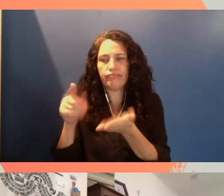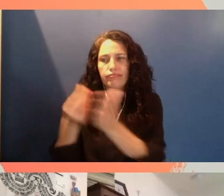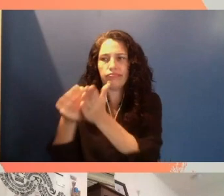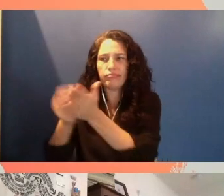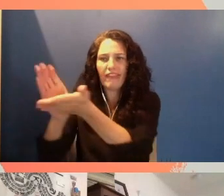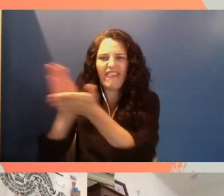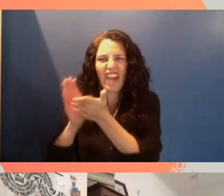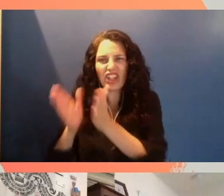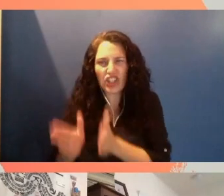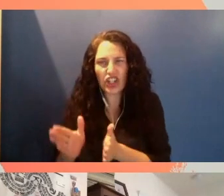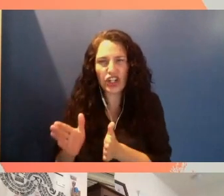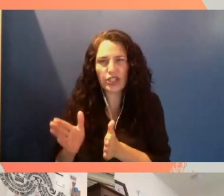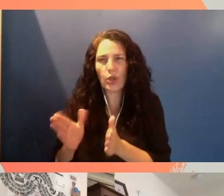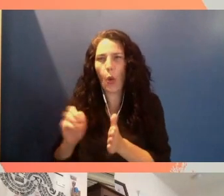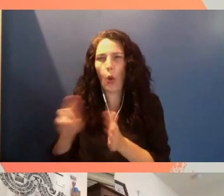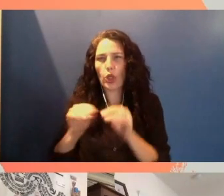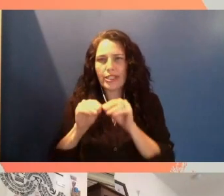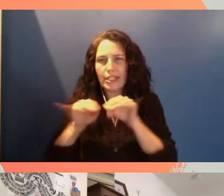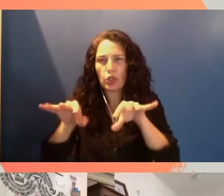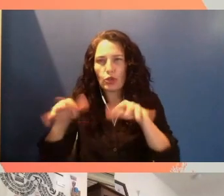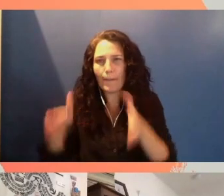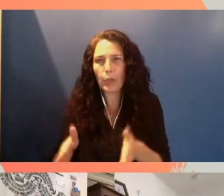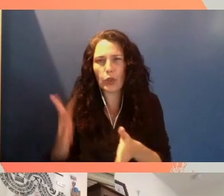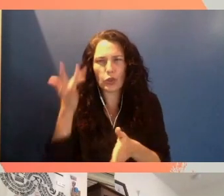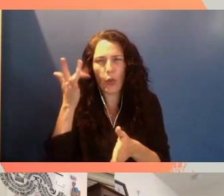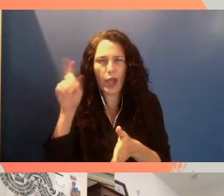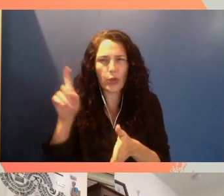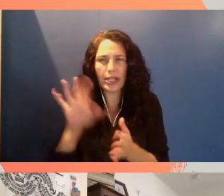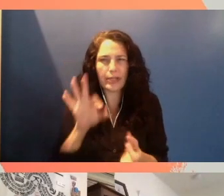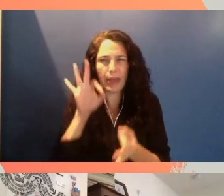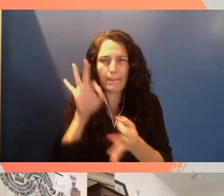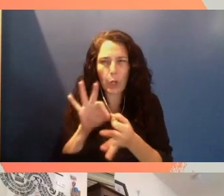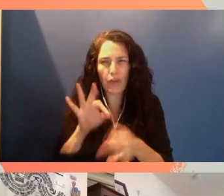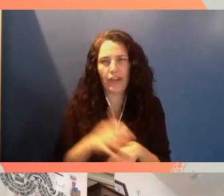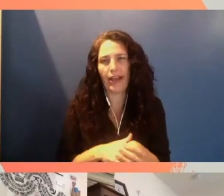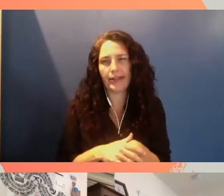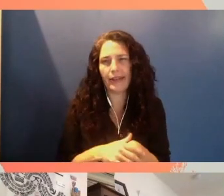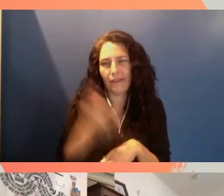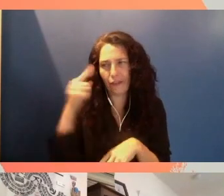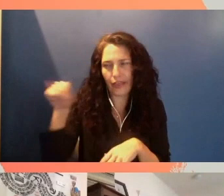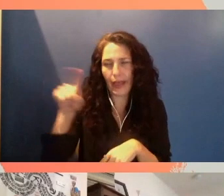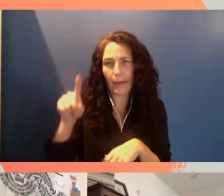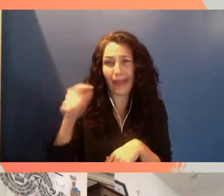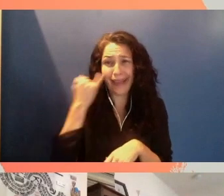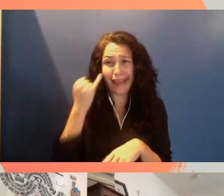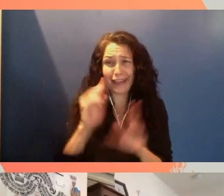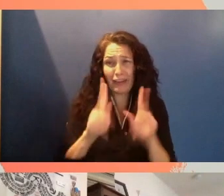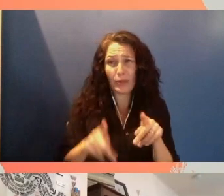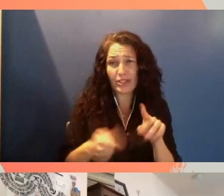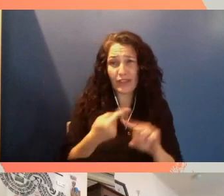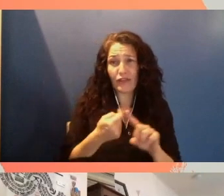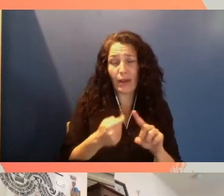but why is it that if someone from the white majority comes to you with the not fully formed idea,